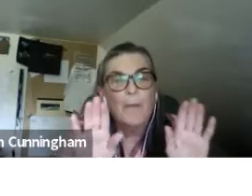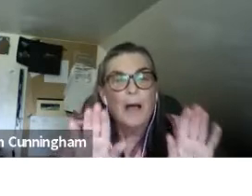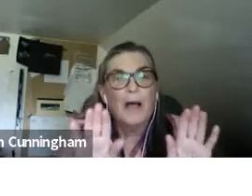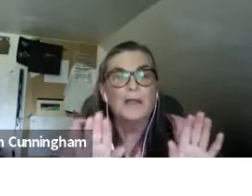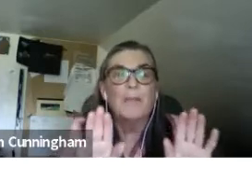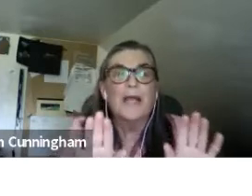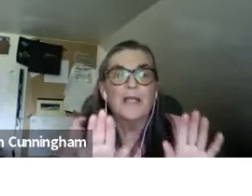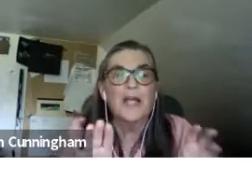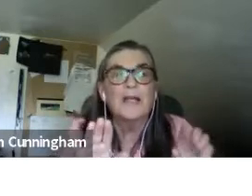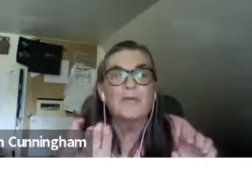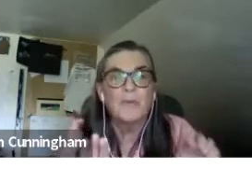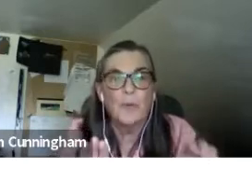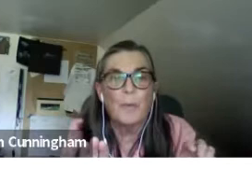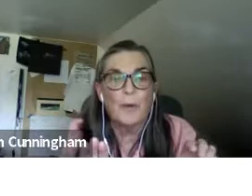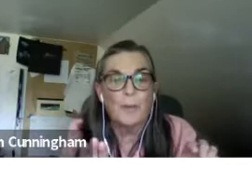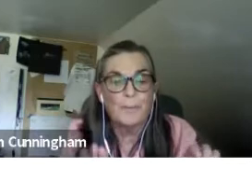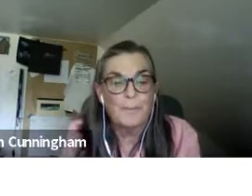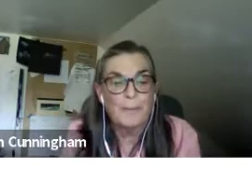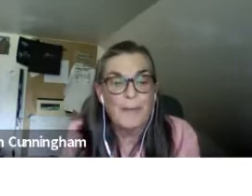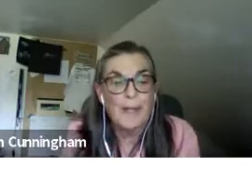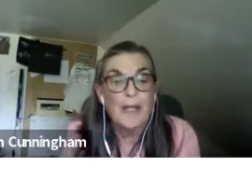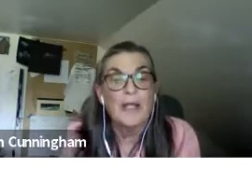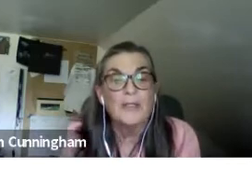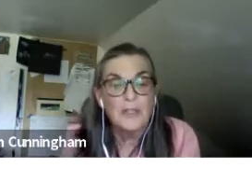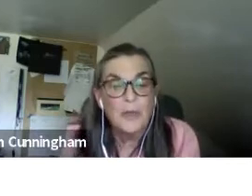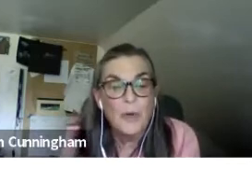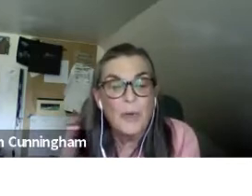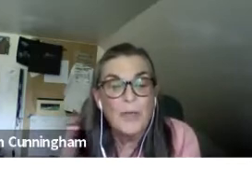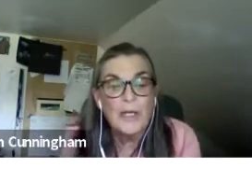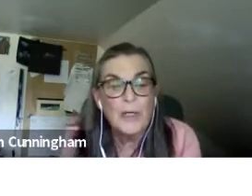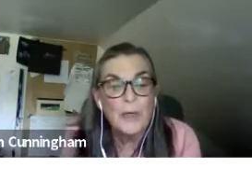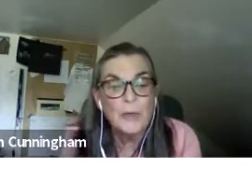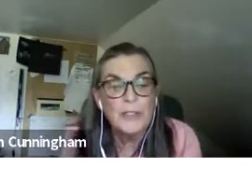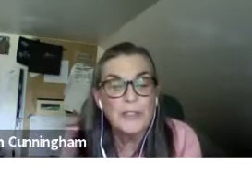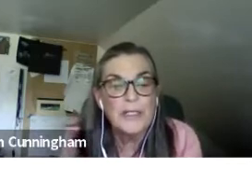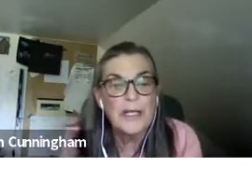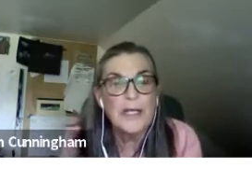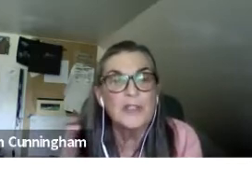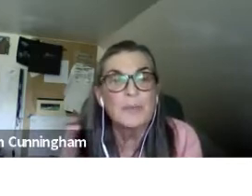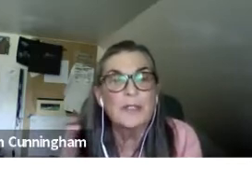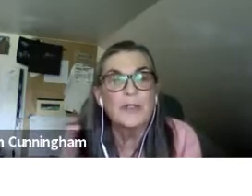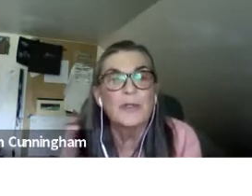on the backside of the rubber. So can we go to the next picture? And